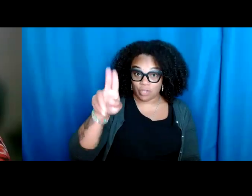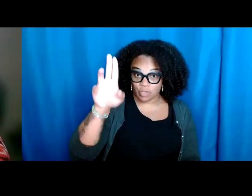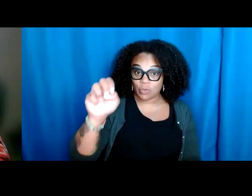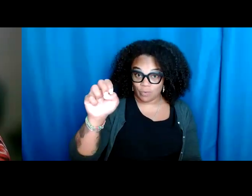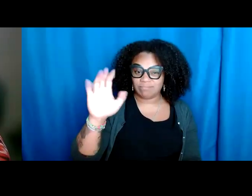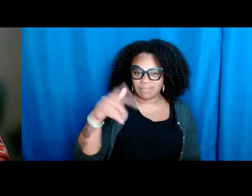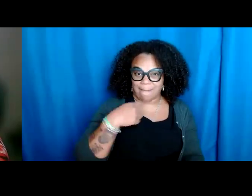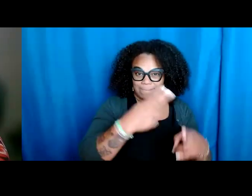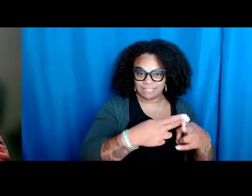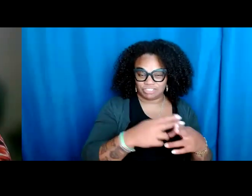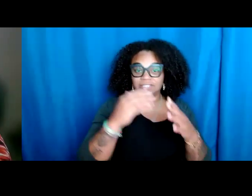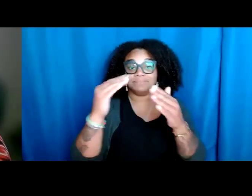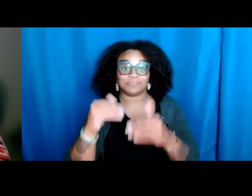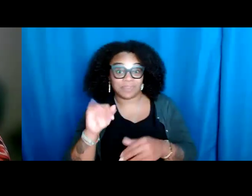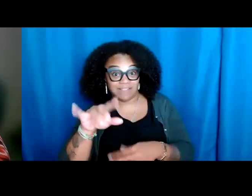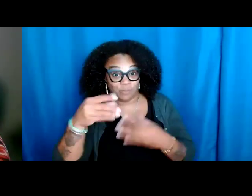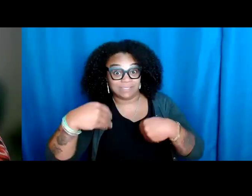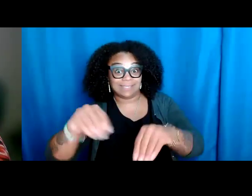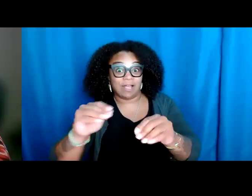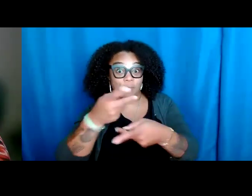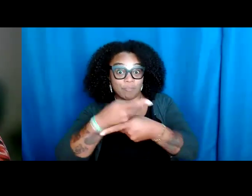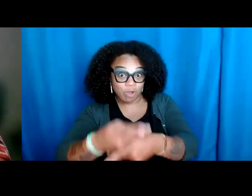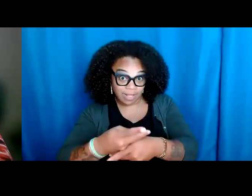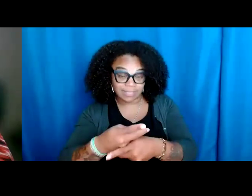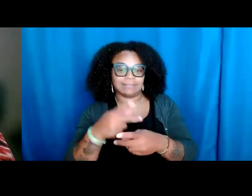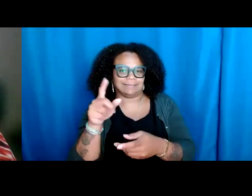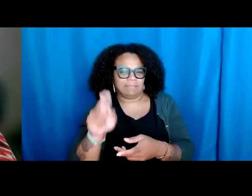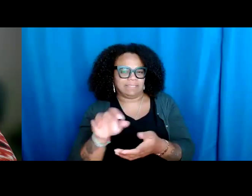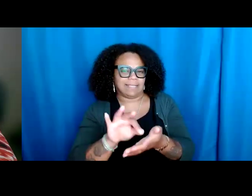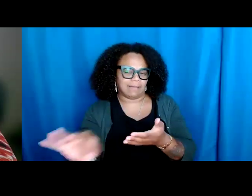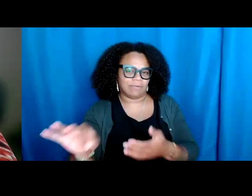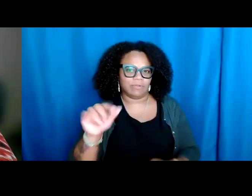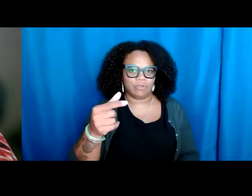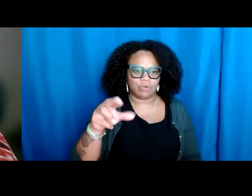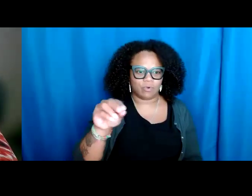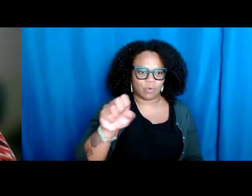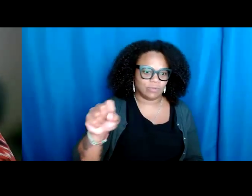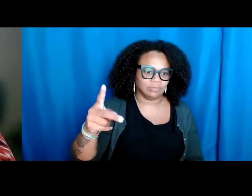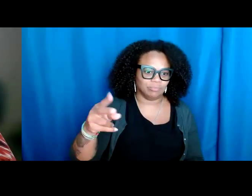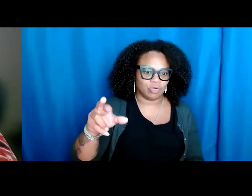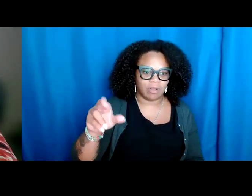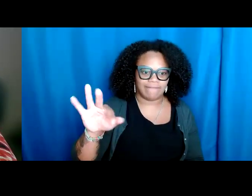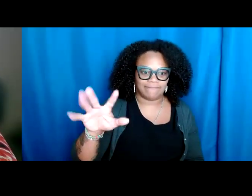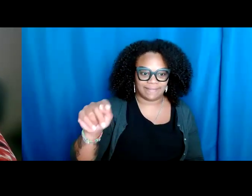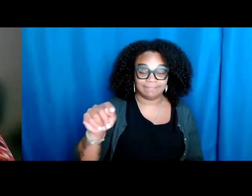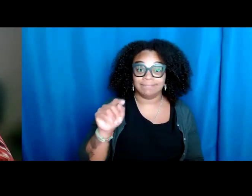products, you have your gross profit. So, this is how this calculation will work to figure